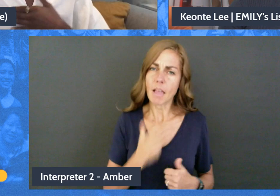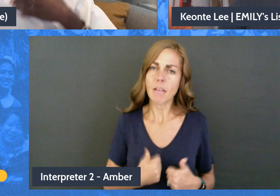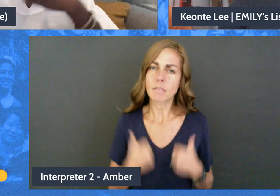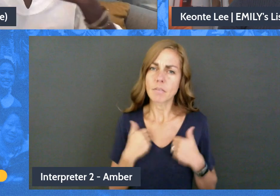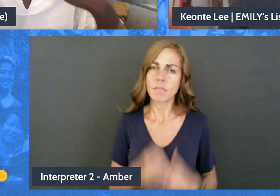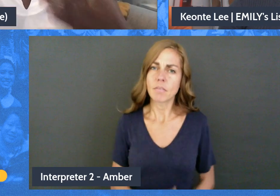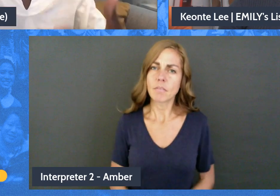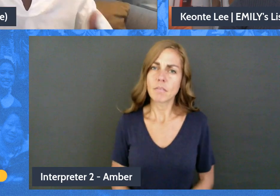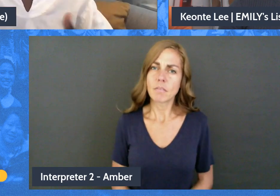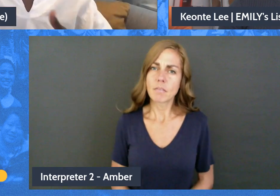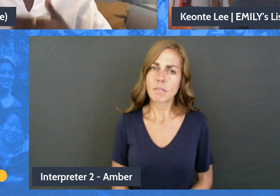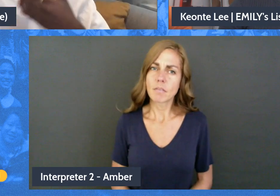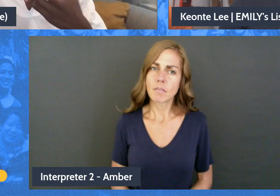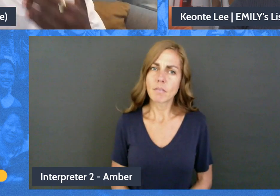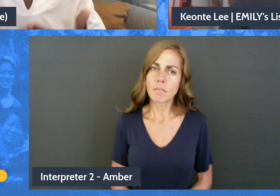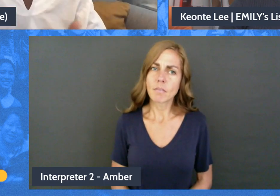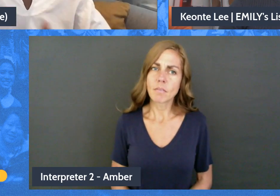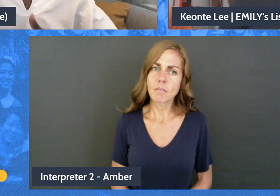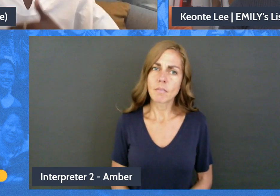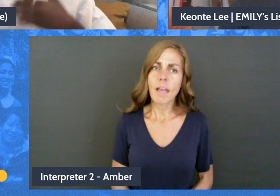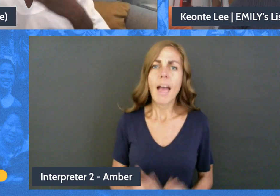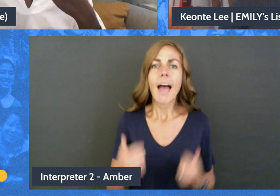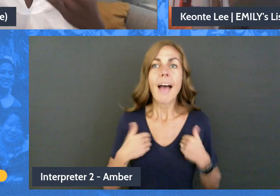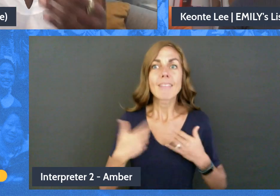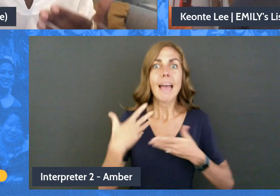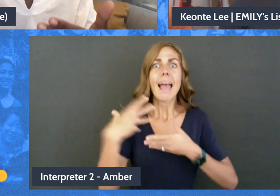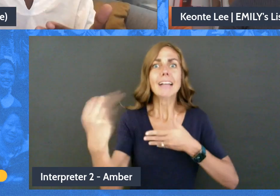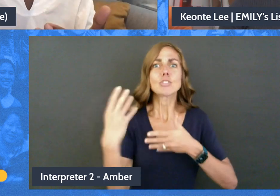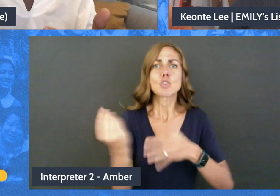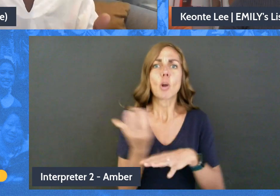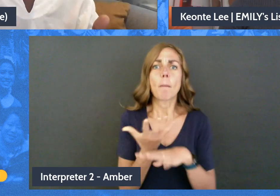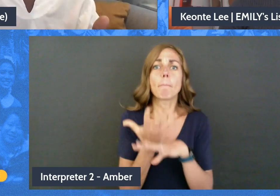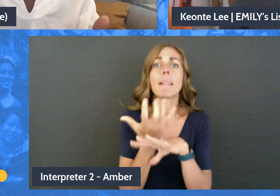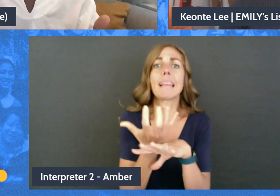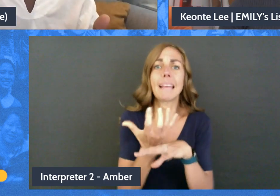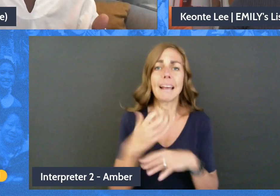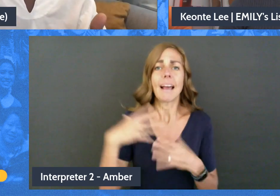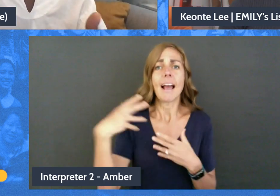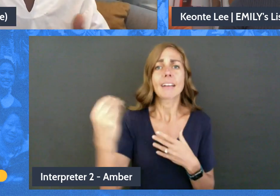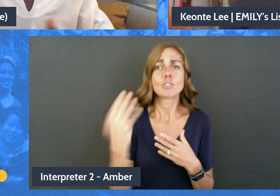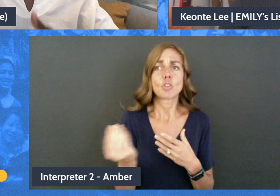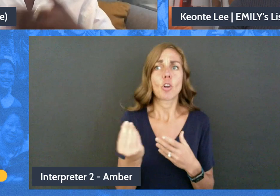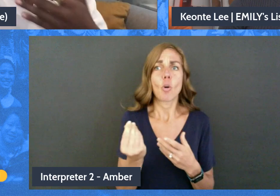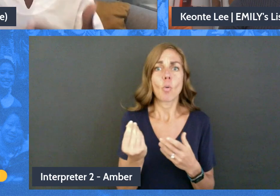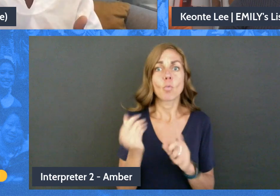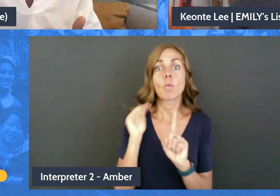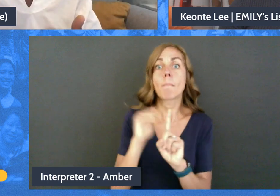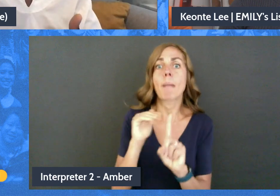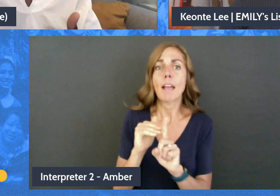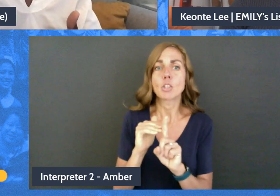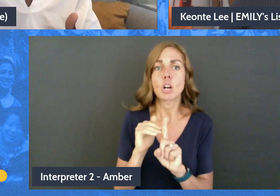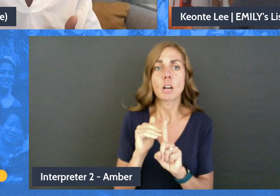that there's this external plea, this external reminder that black lives are valuable?